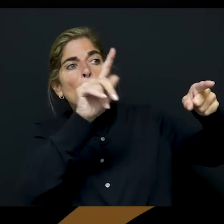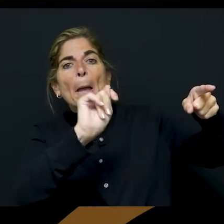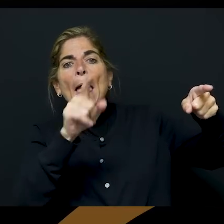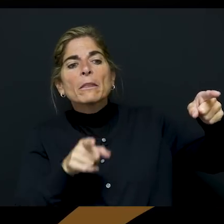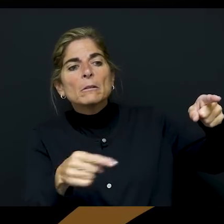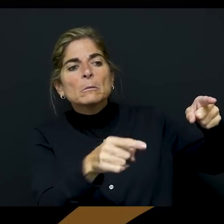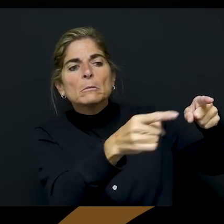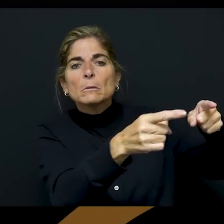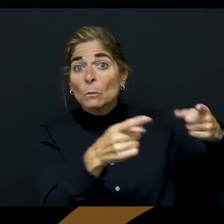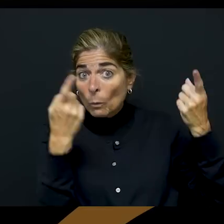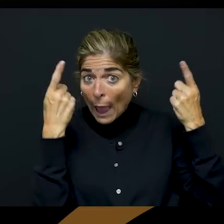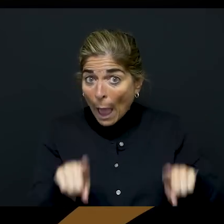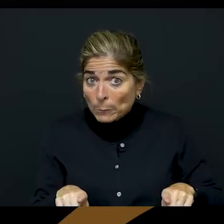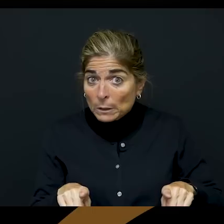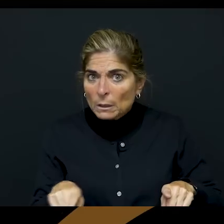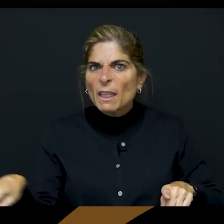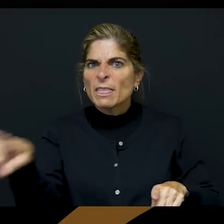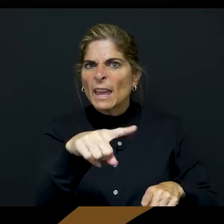And what happened? They struggled.